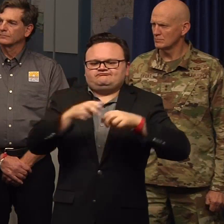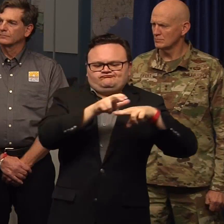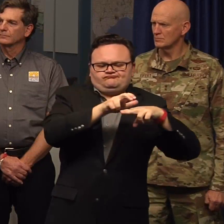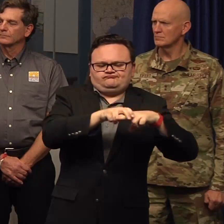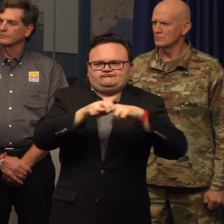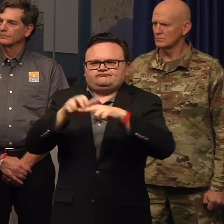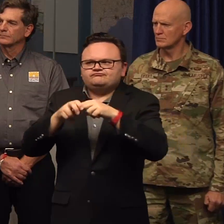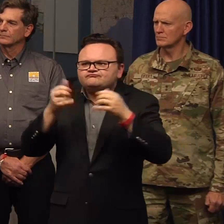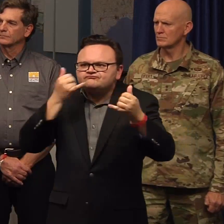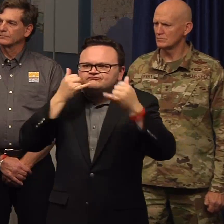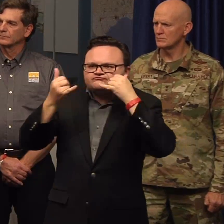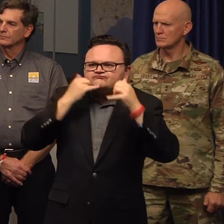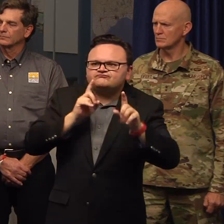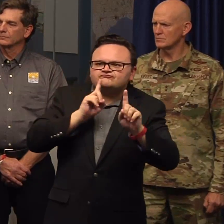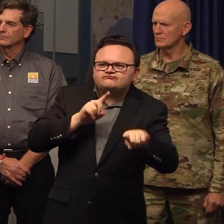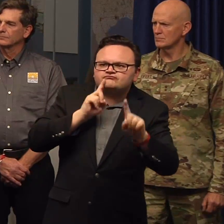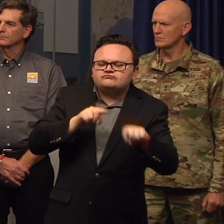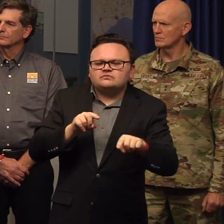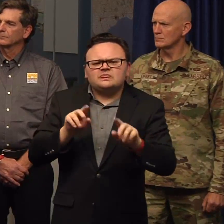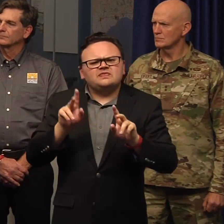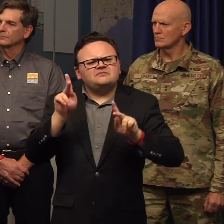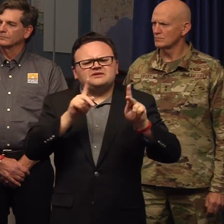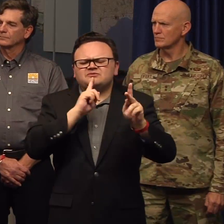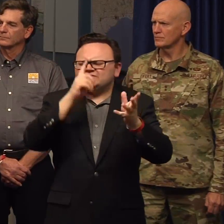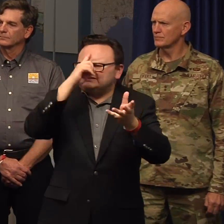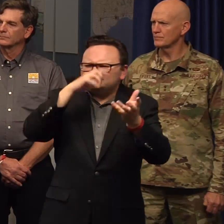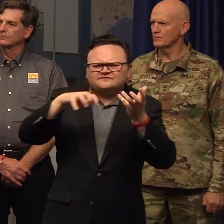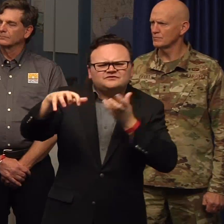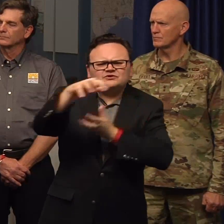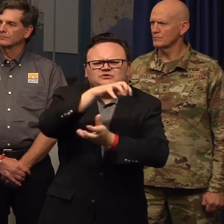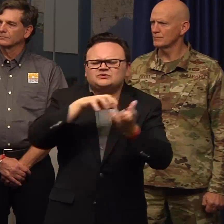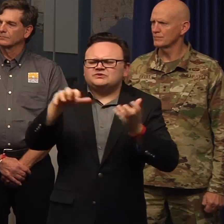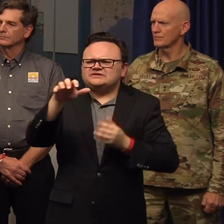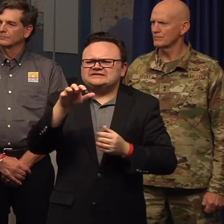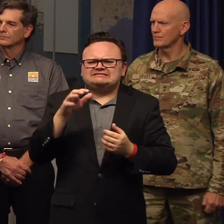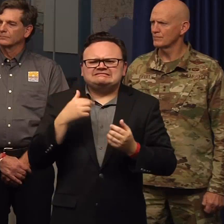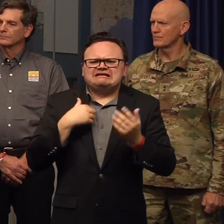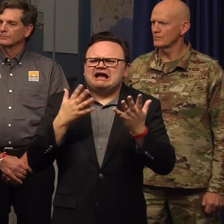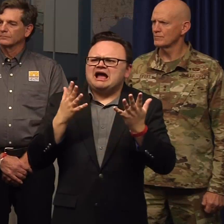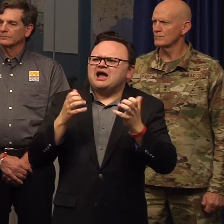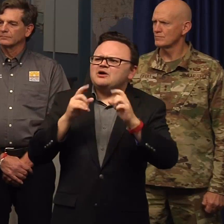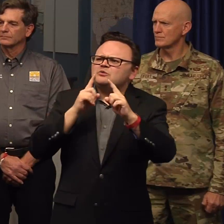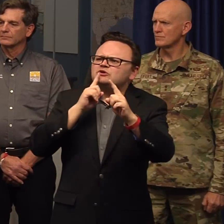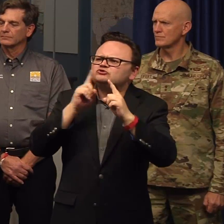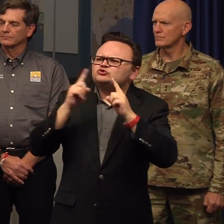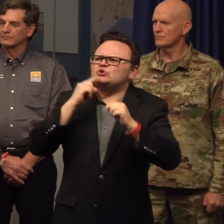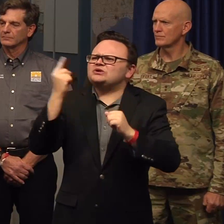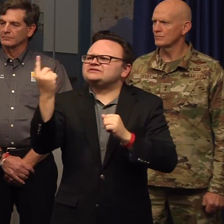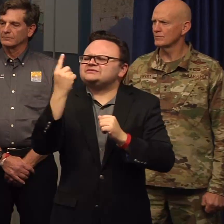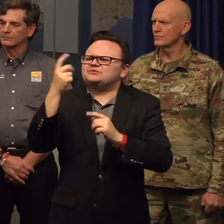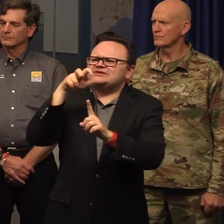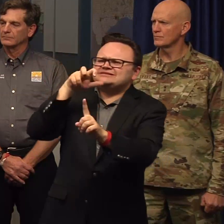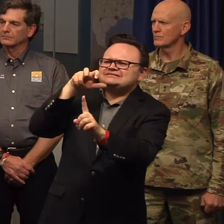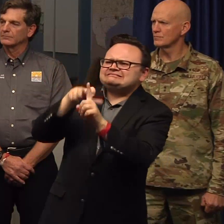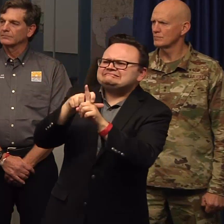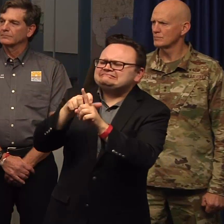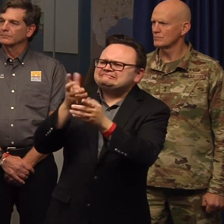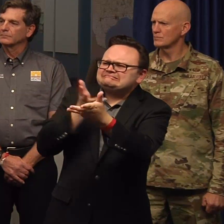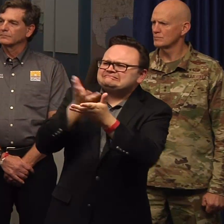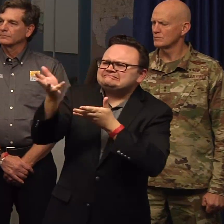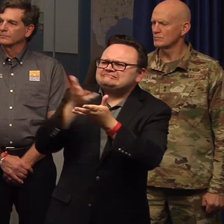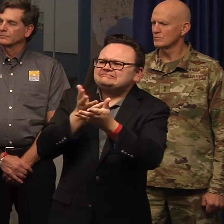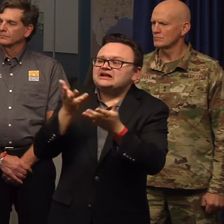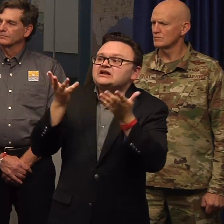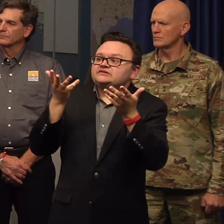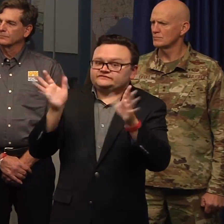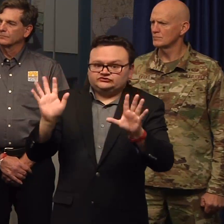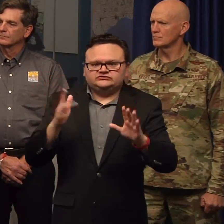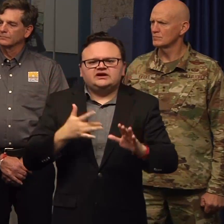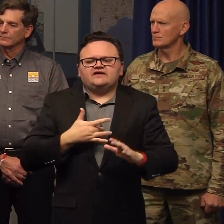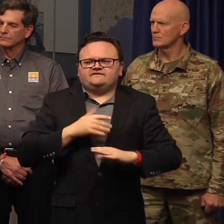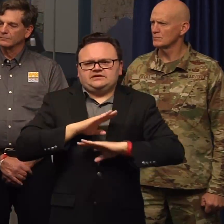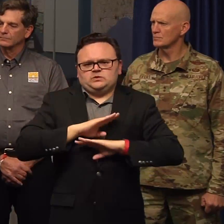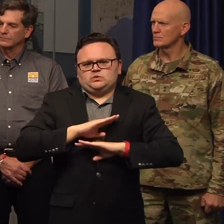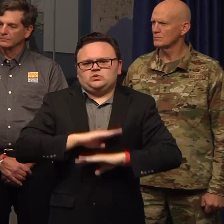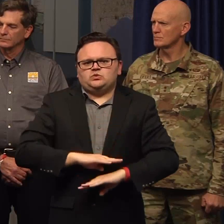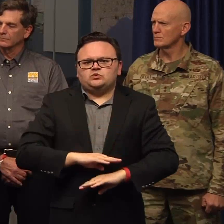DRAMATICALLY EXPAND THE PEOPLE,